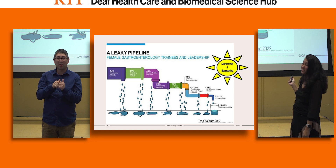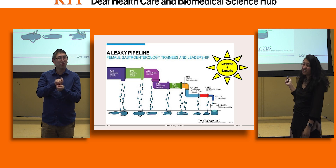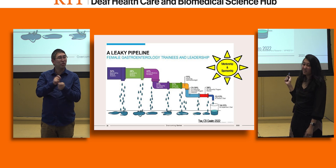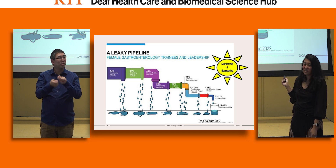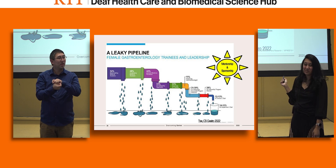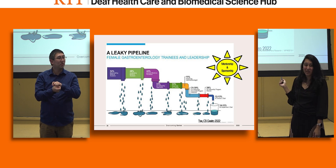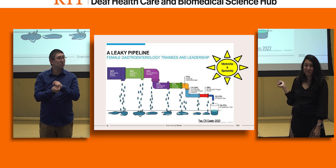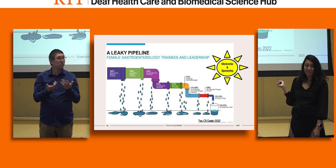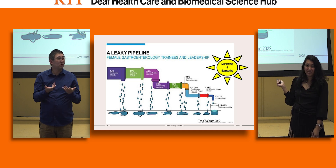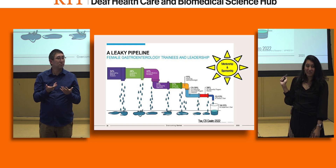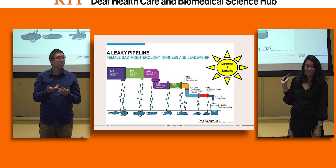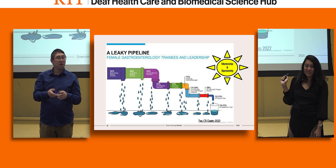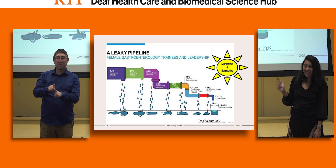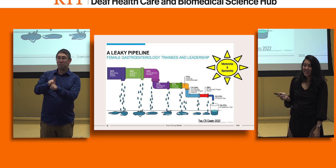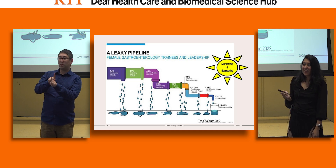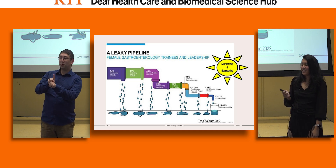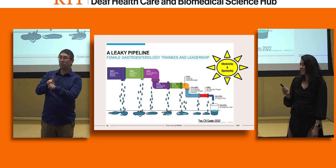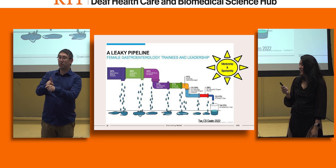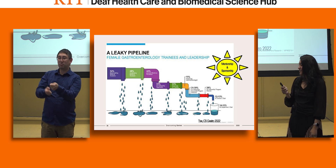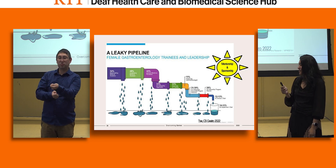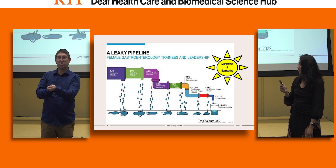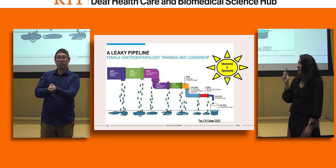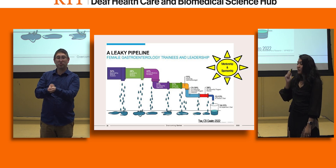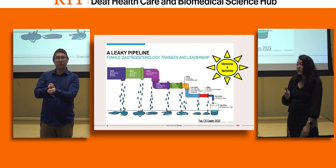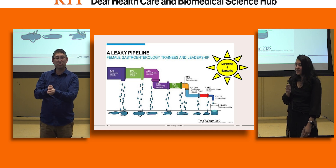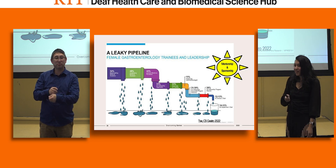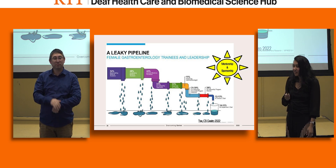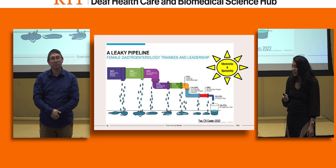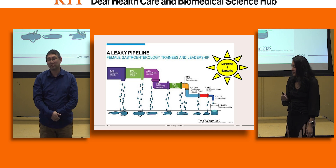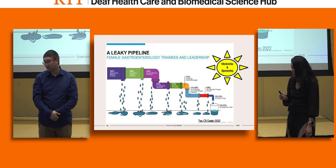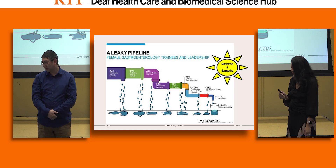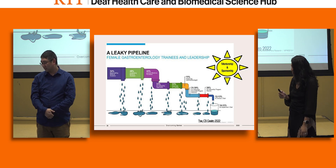Mentorship and sponsorship. And so, I want to talk a little bit